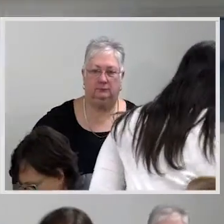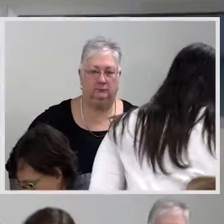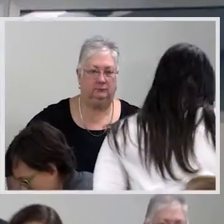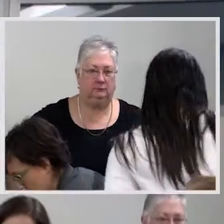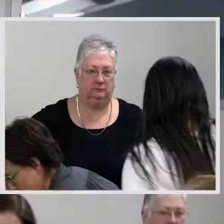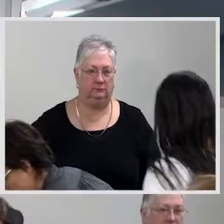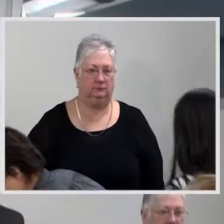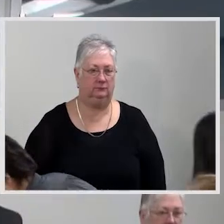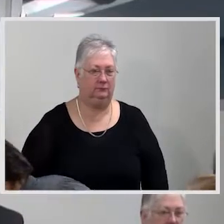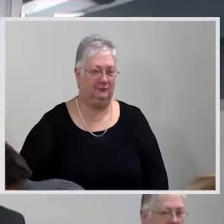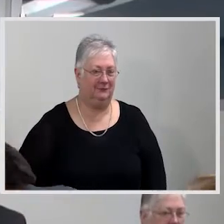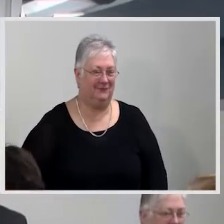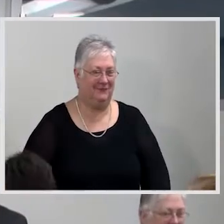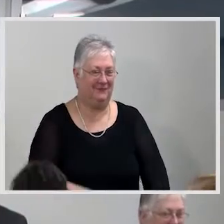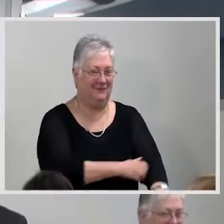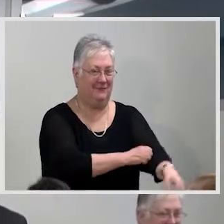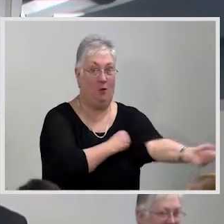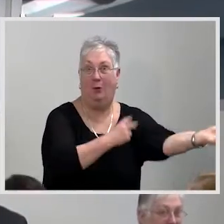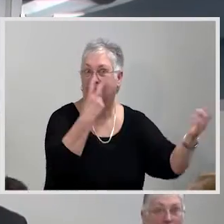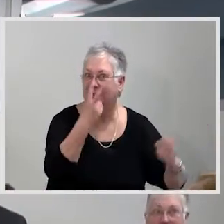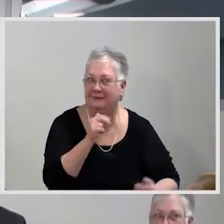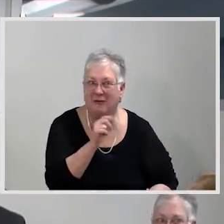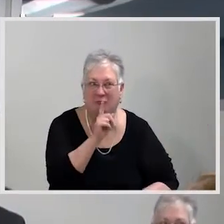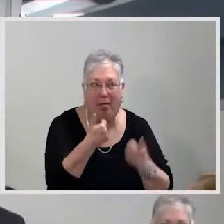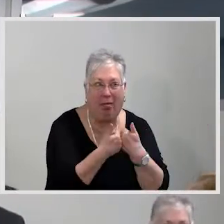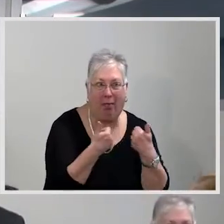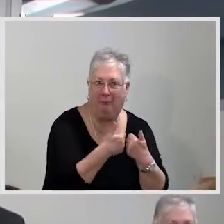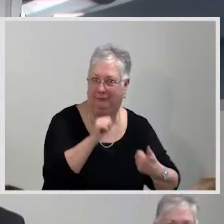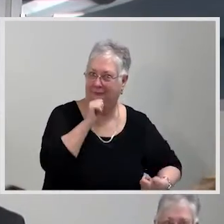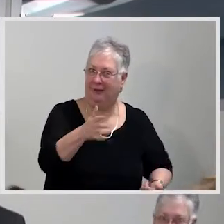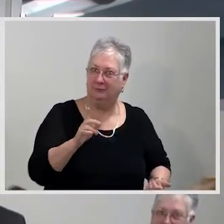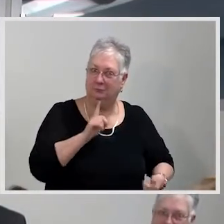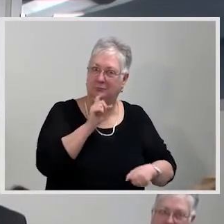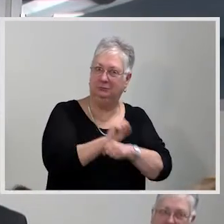IT'S NOT A GAME AT ALL, IS IT? THAT ALL OF THESE CATEGORIES ARE